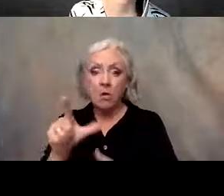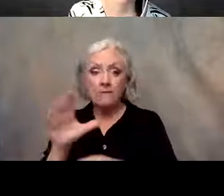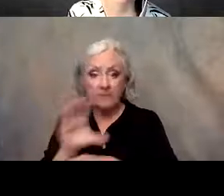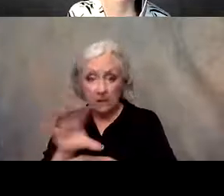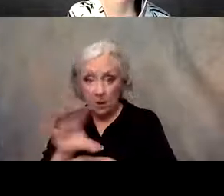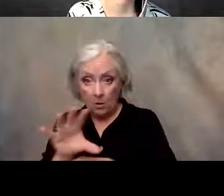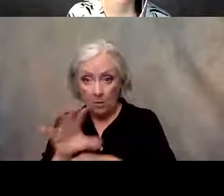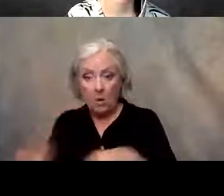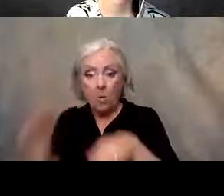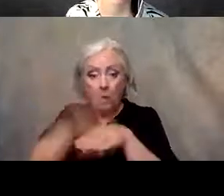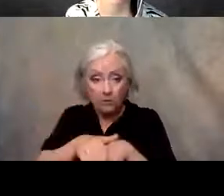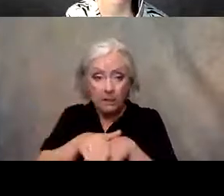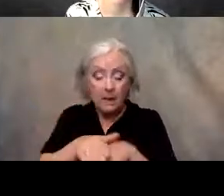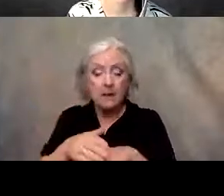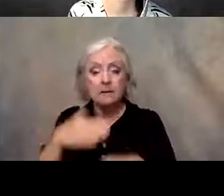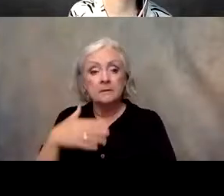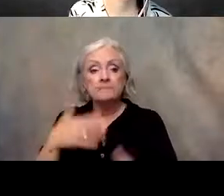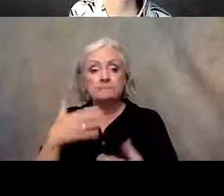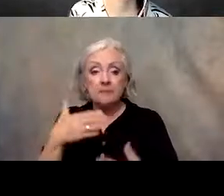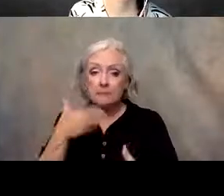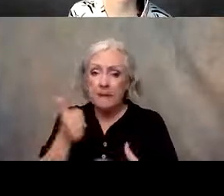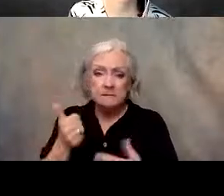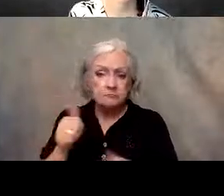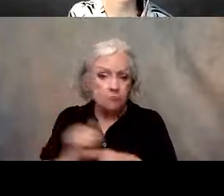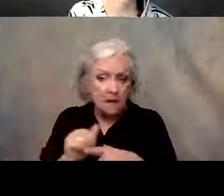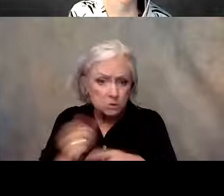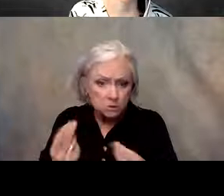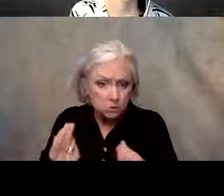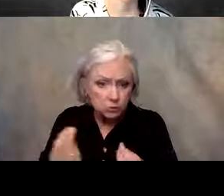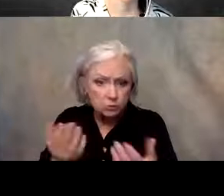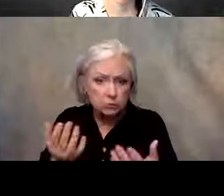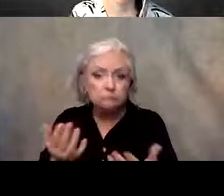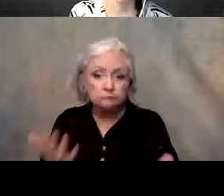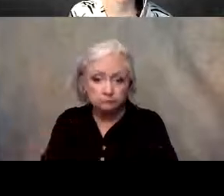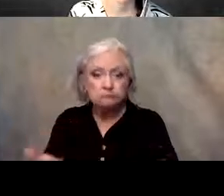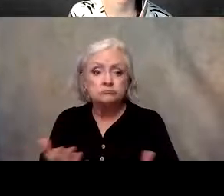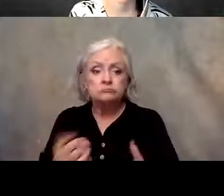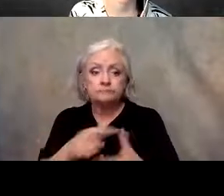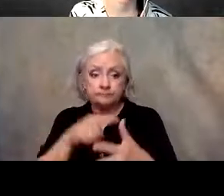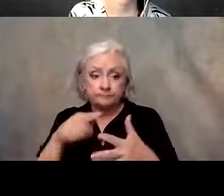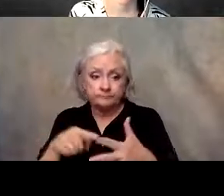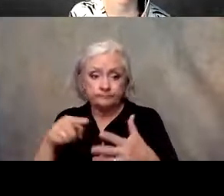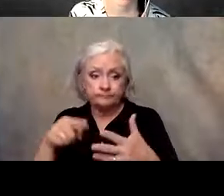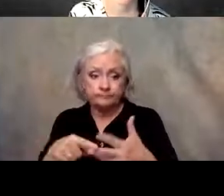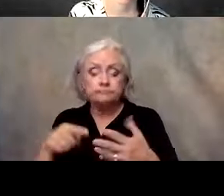then the best practices, these best practices, will ensure that your message is going to carry its intended impact.